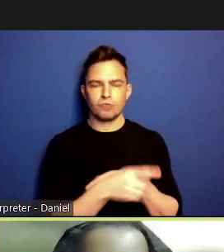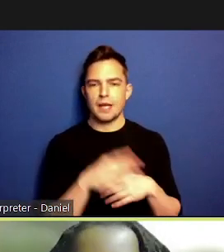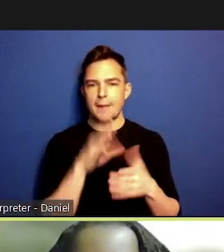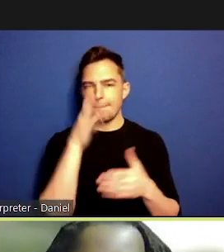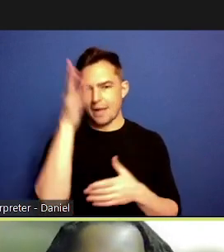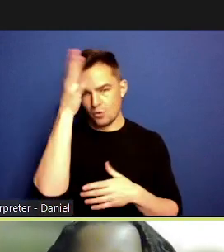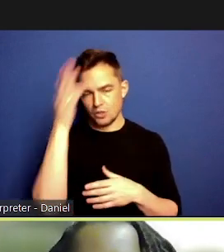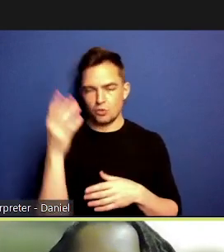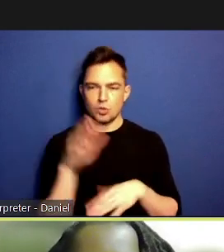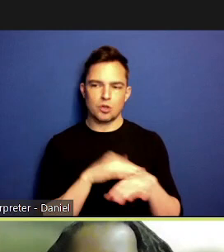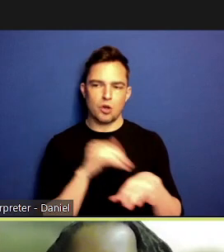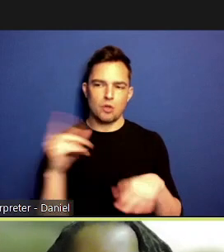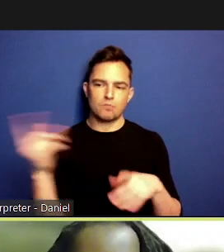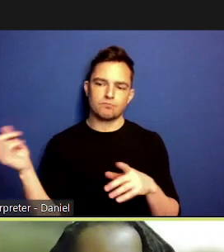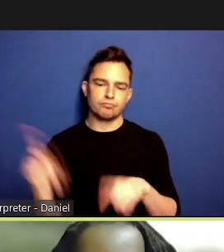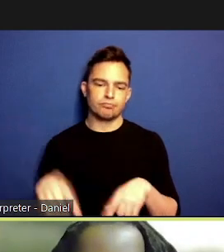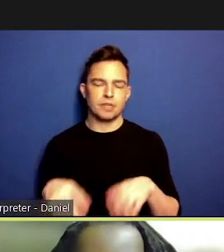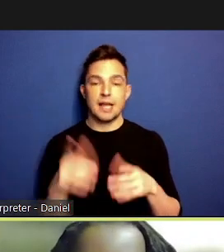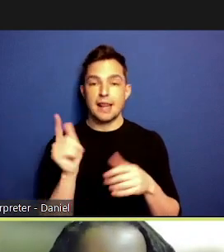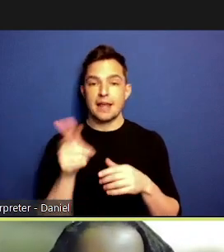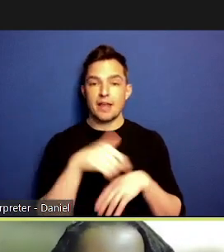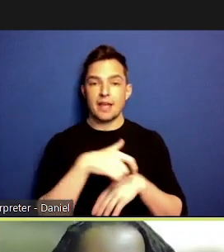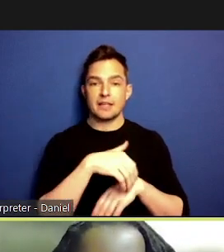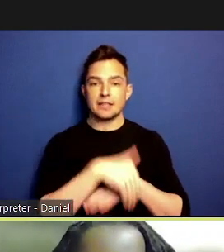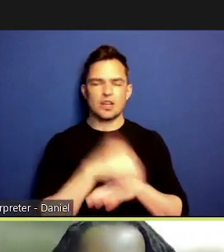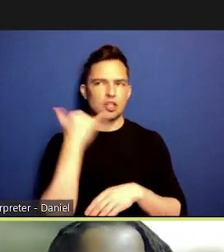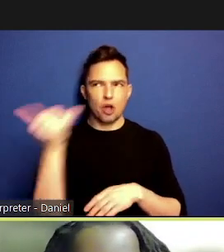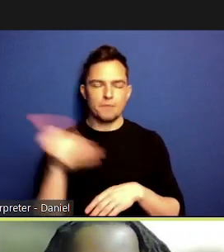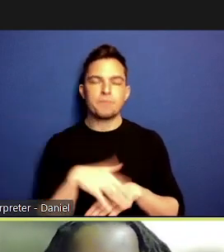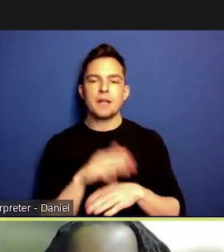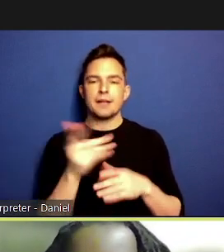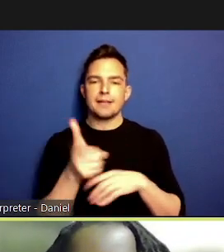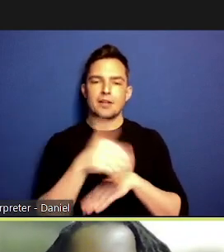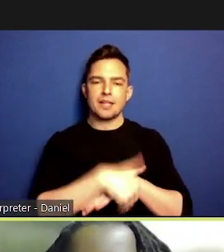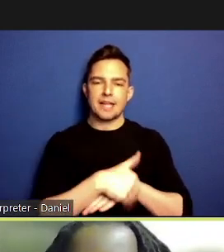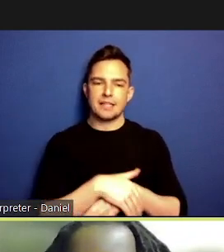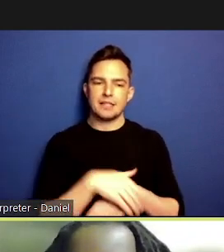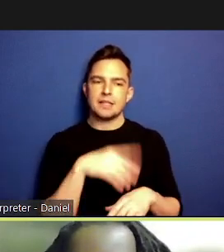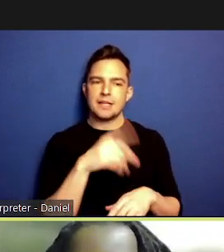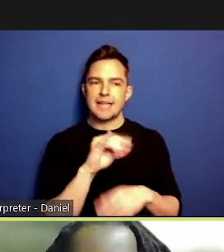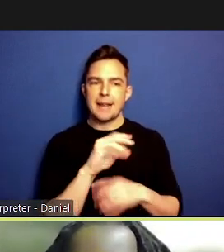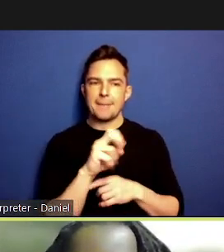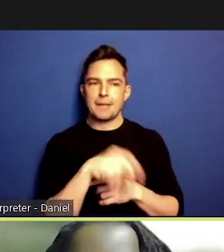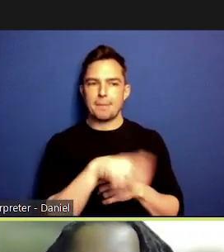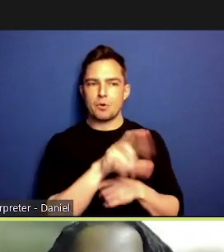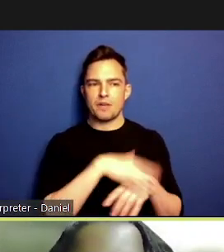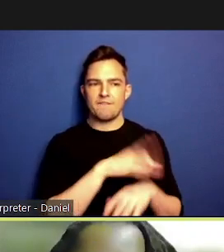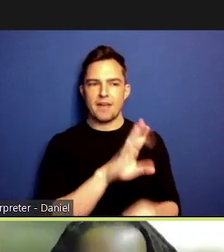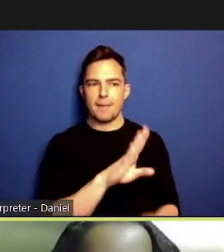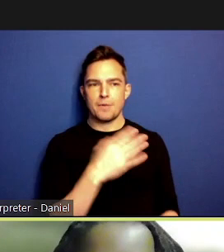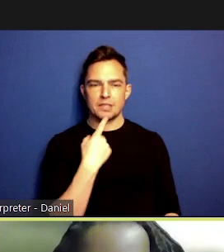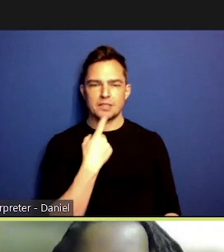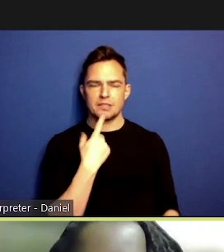Later that night, Damien posted on Facebook saying expressing frustration at being in